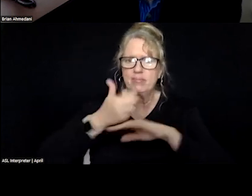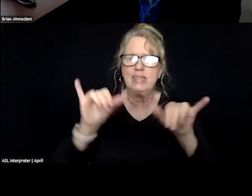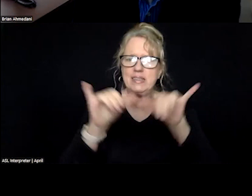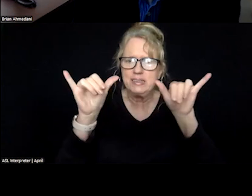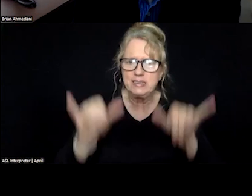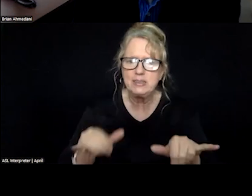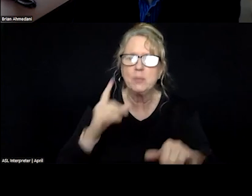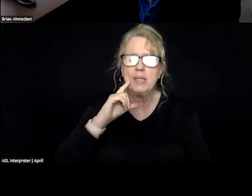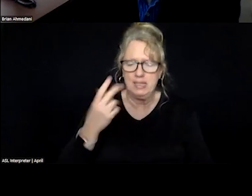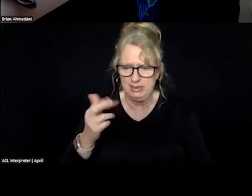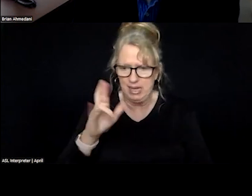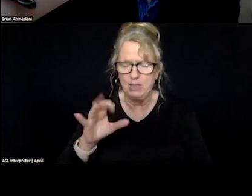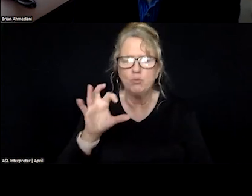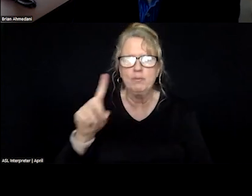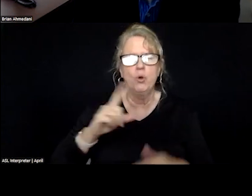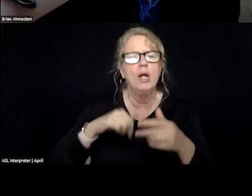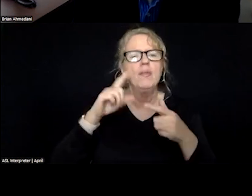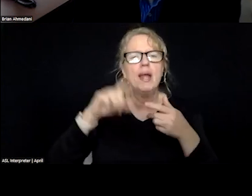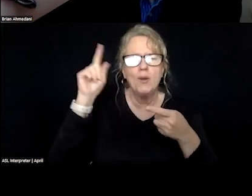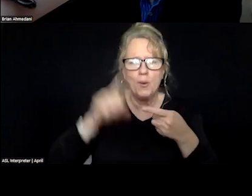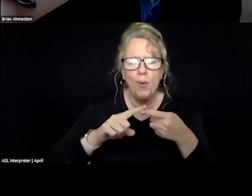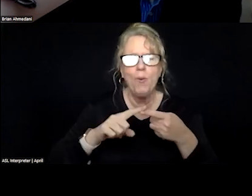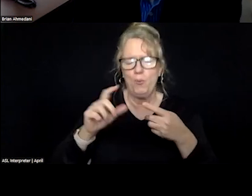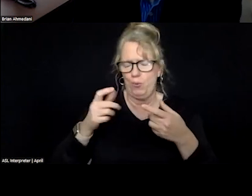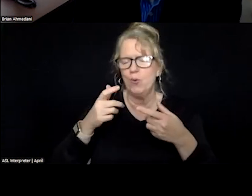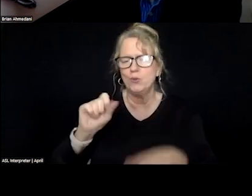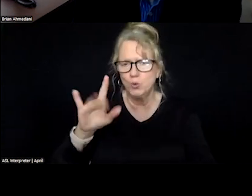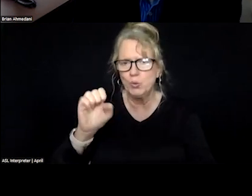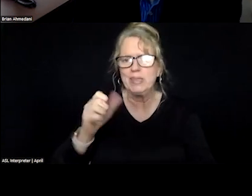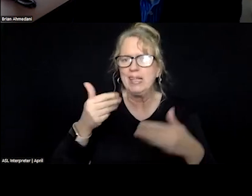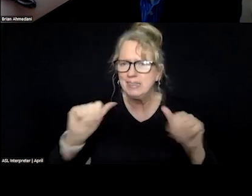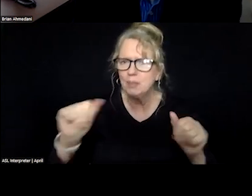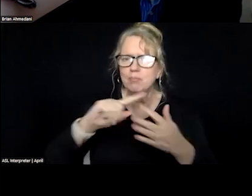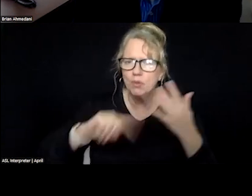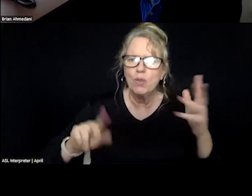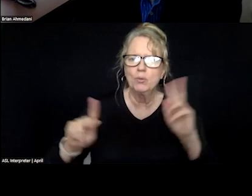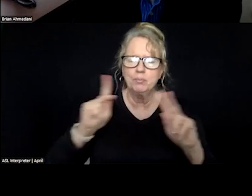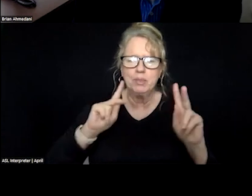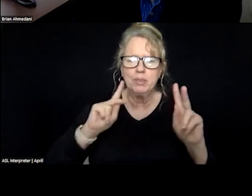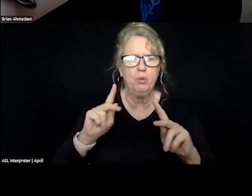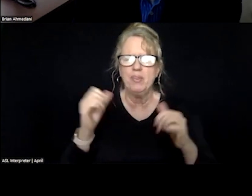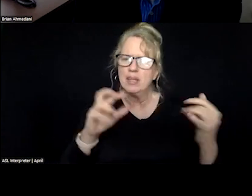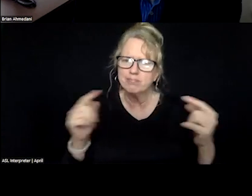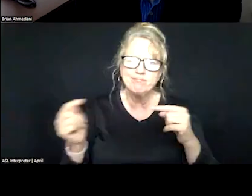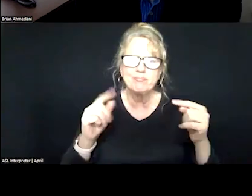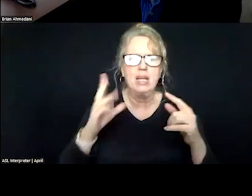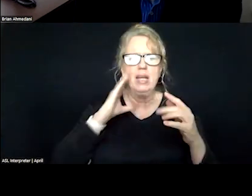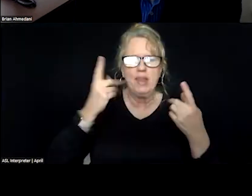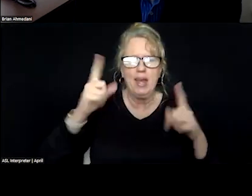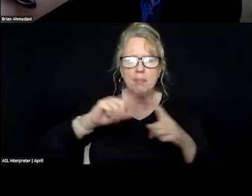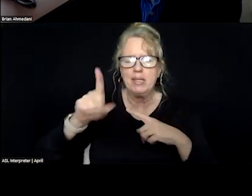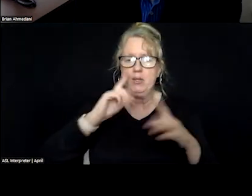HENRY FORD HAS THE LOWEST SUICIDE RATE OF ANYBODY THERE.